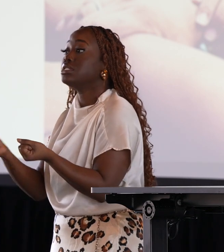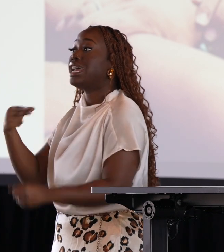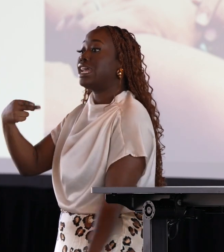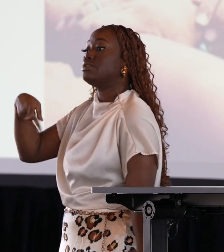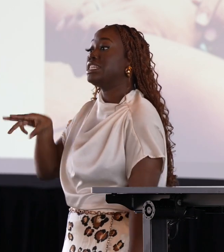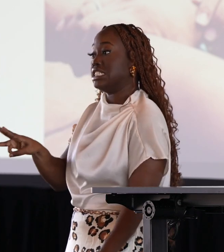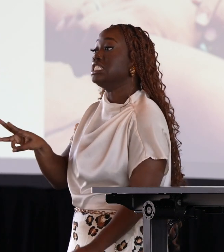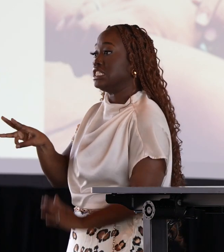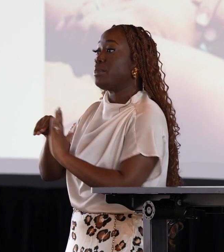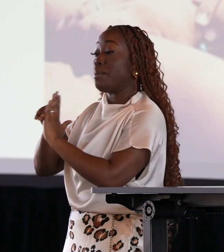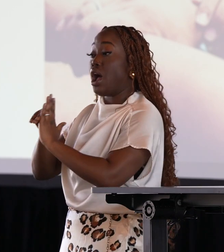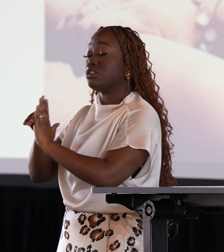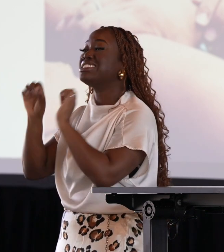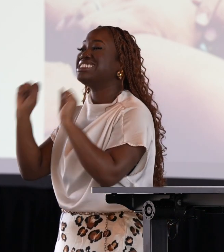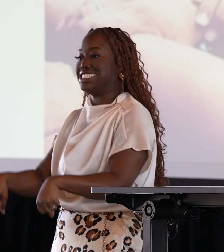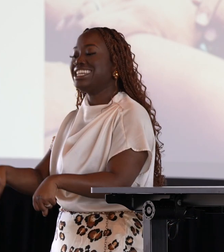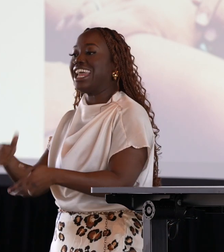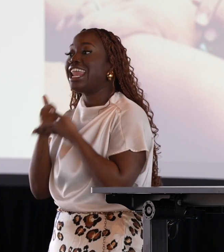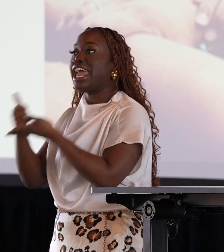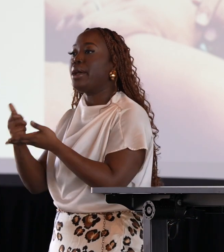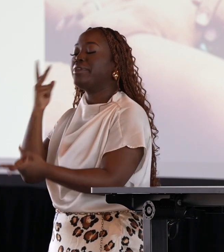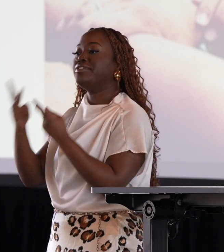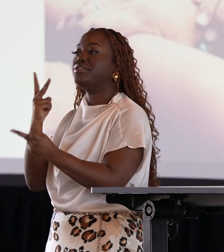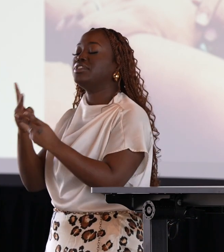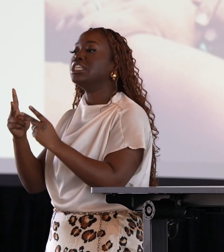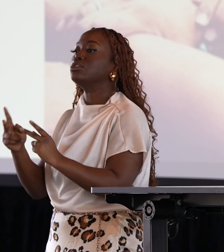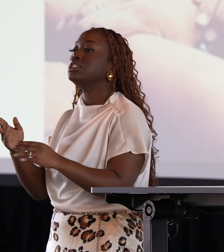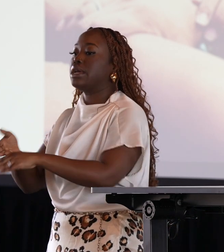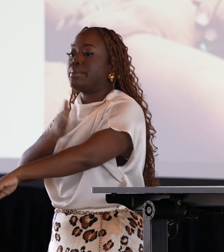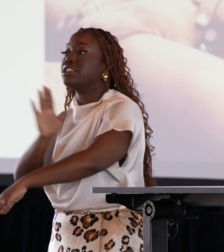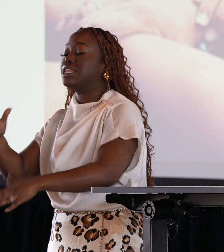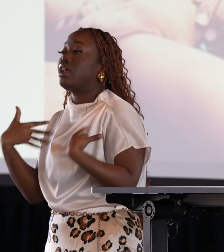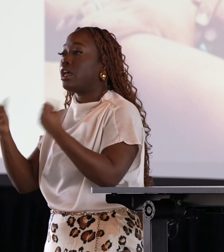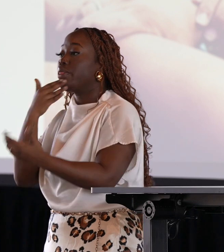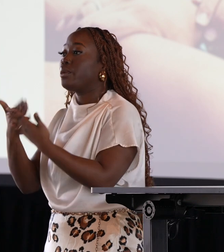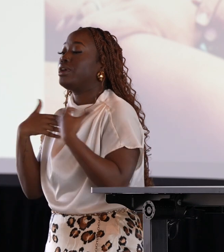delivery models can help individuals maximize their health and wellness with the right supports at the right